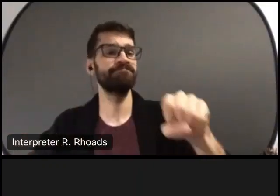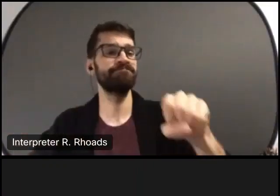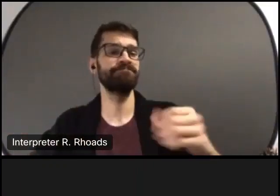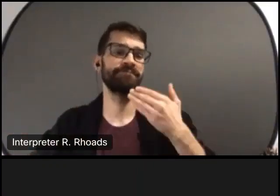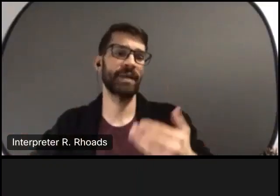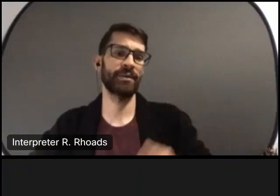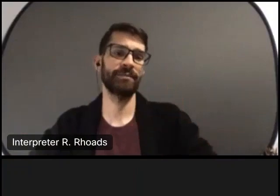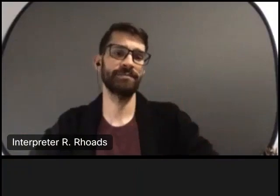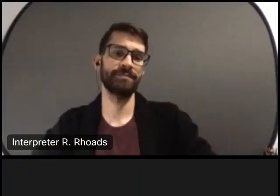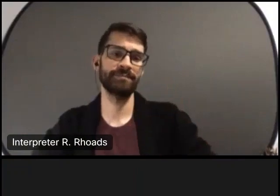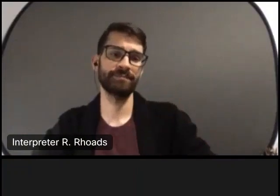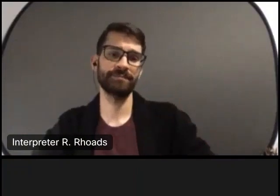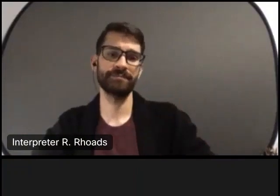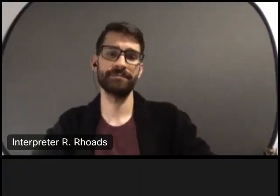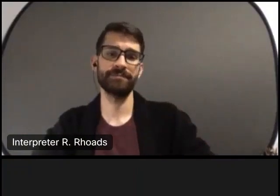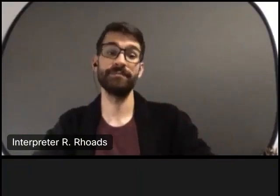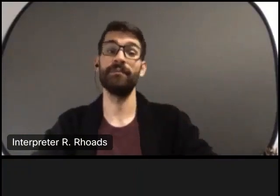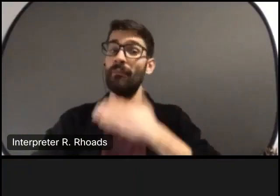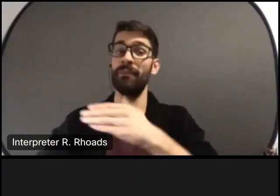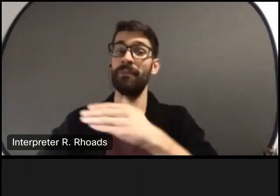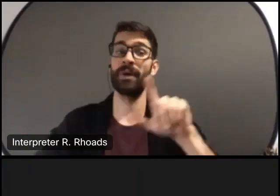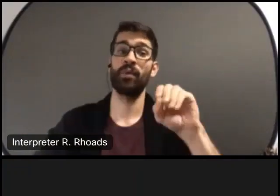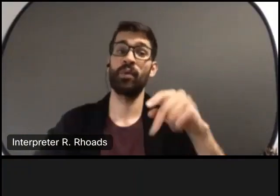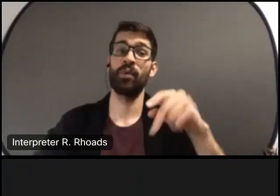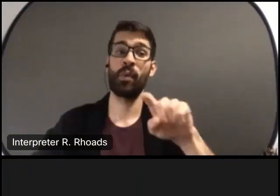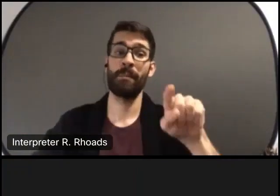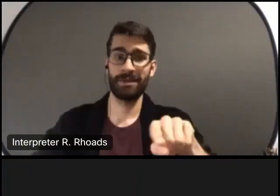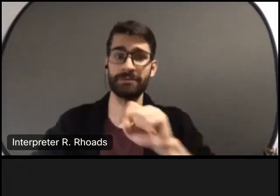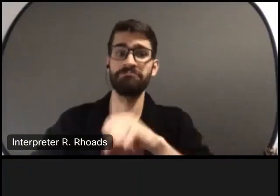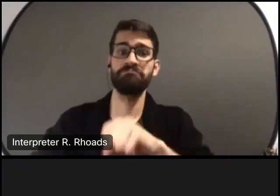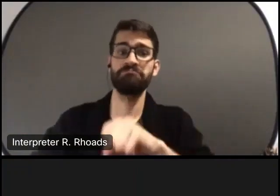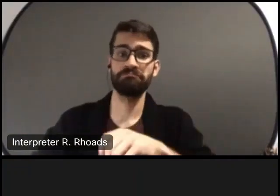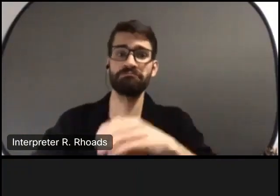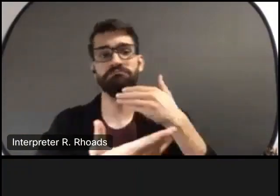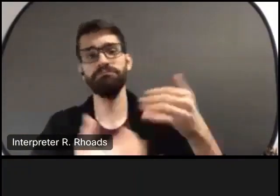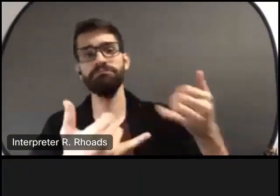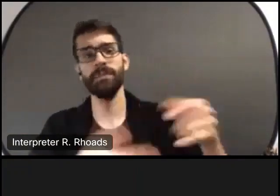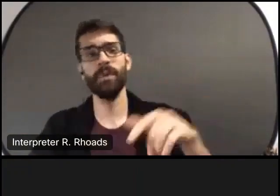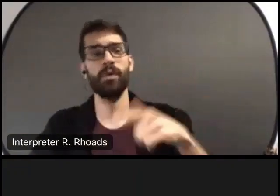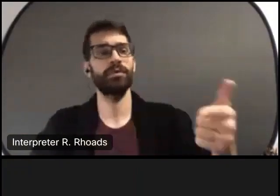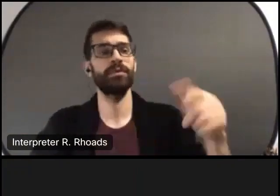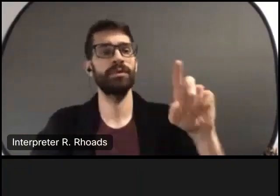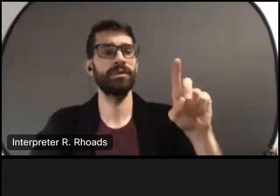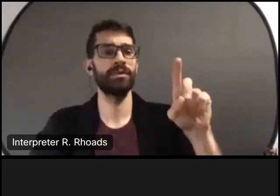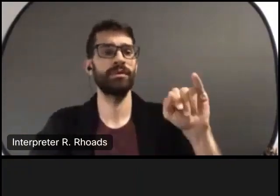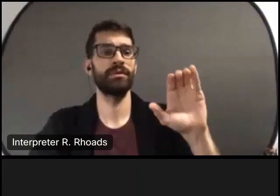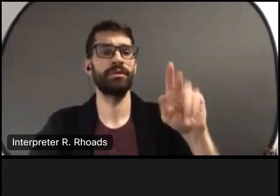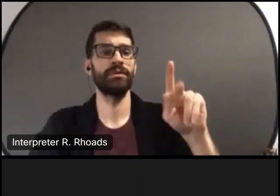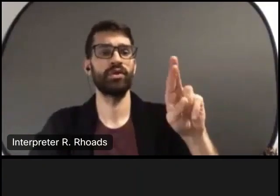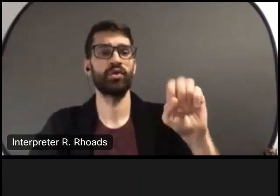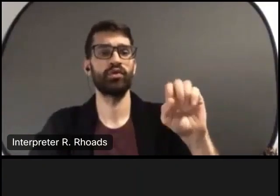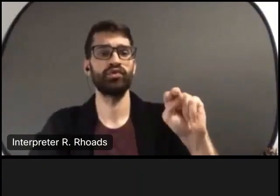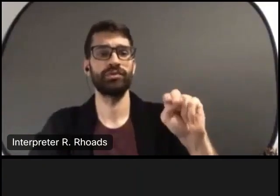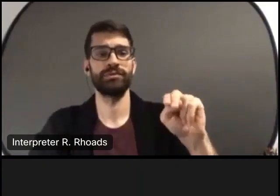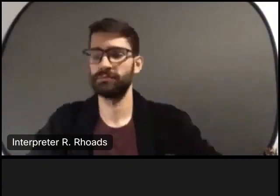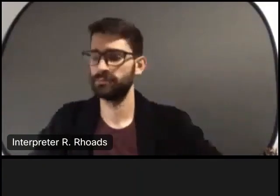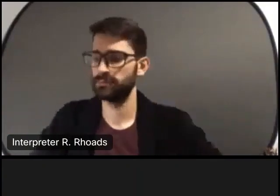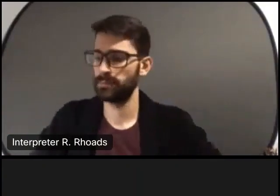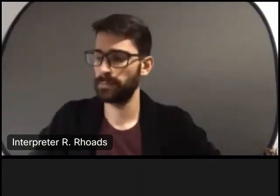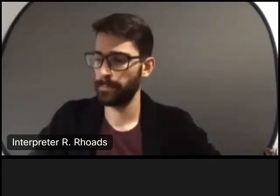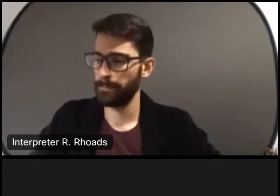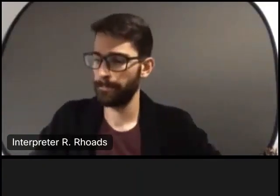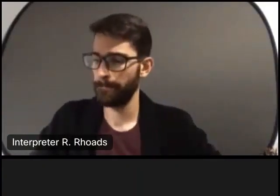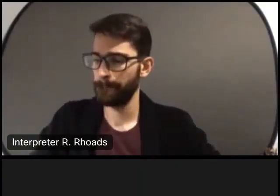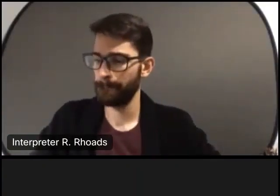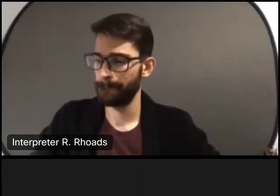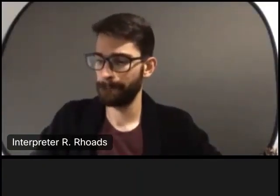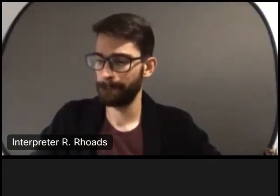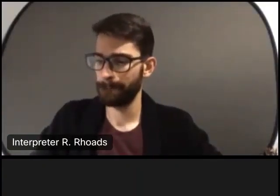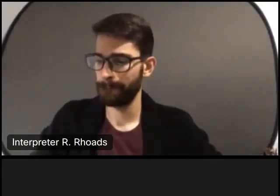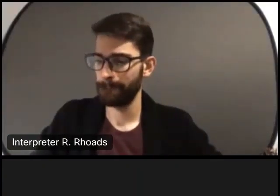Okay thank you Commissioner Lopez. We're going to go to Commissioner Dickerson. You are unmuted.